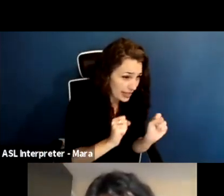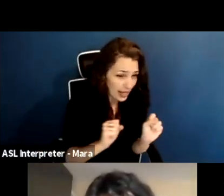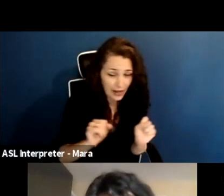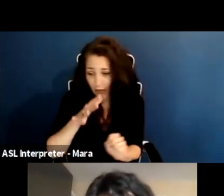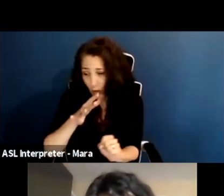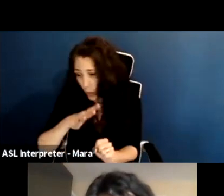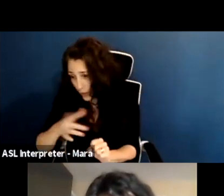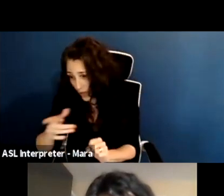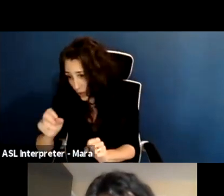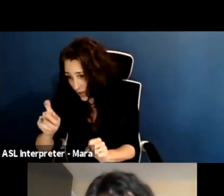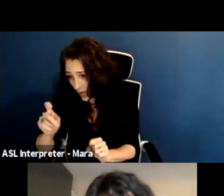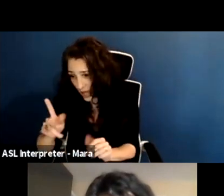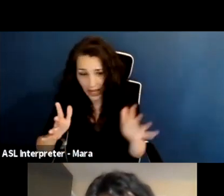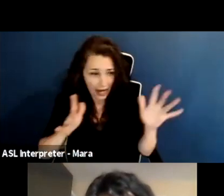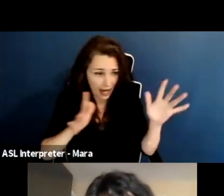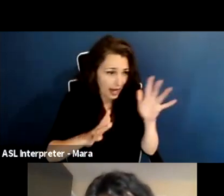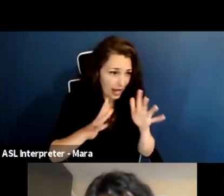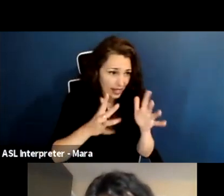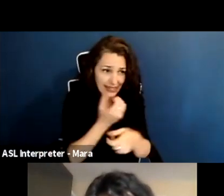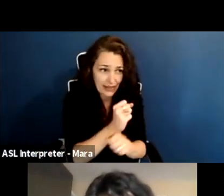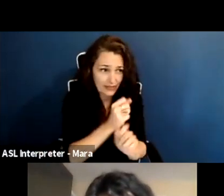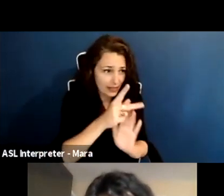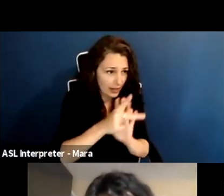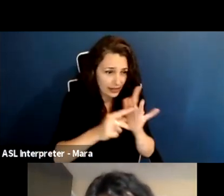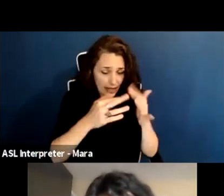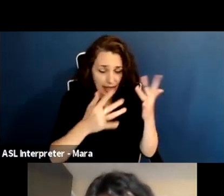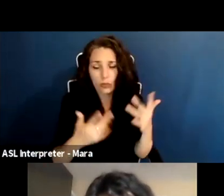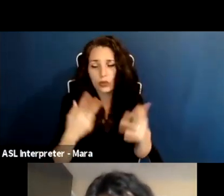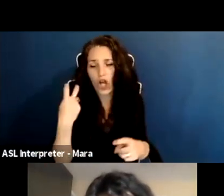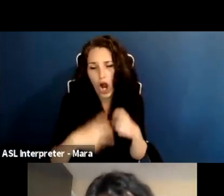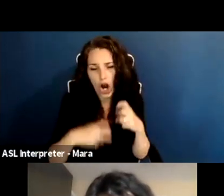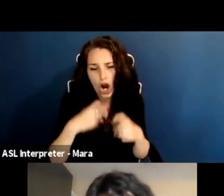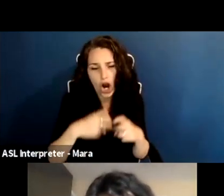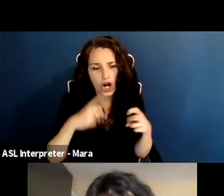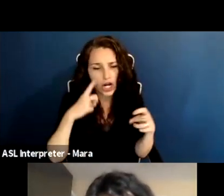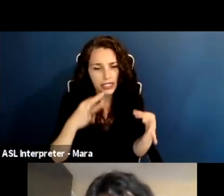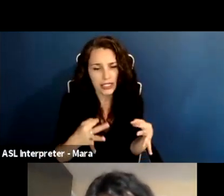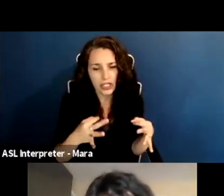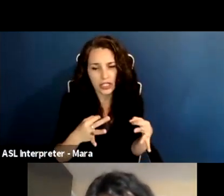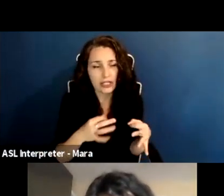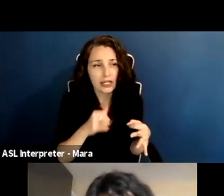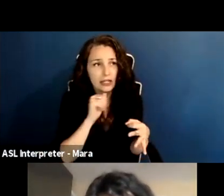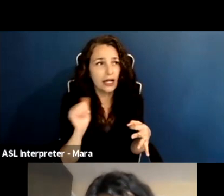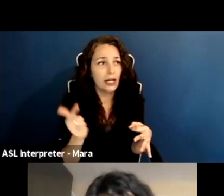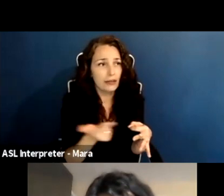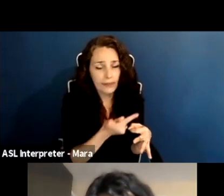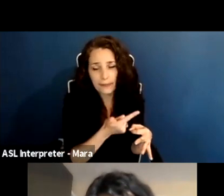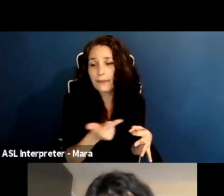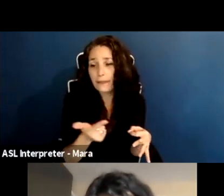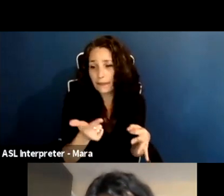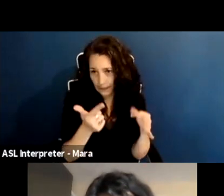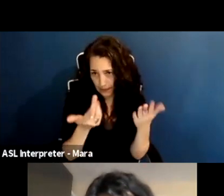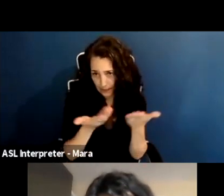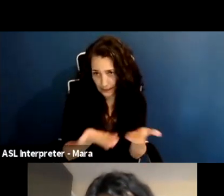We've made some really hard decisions of not all of us in our core team being present on the ground